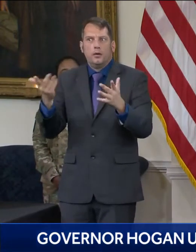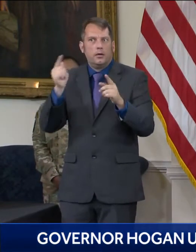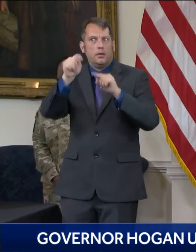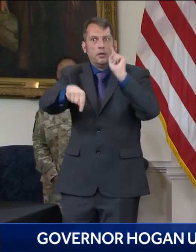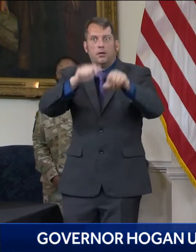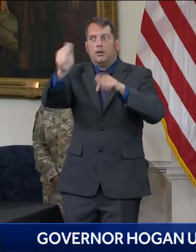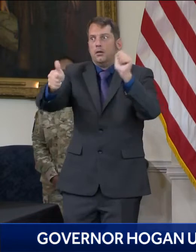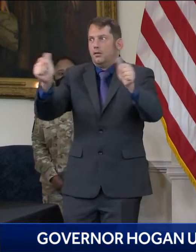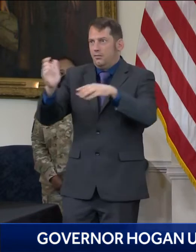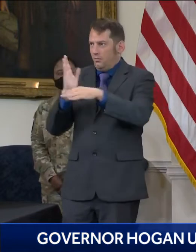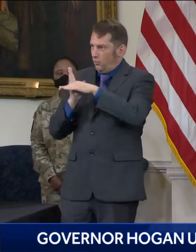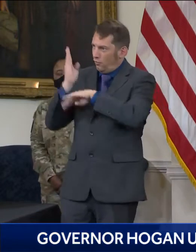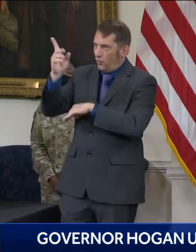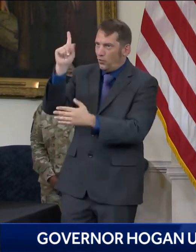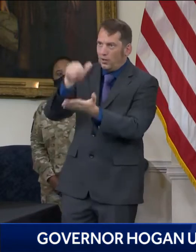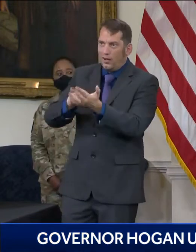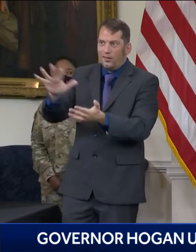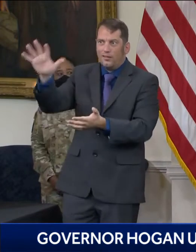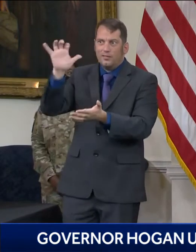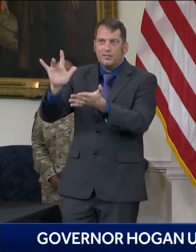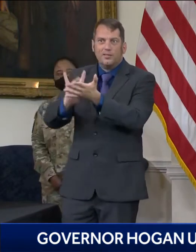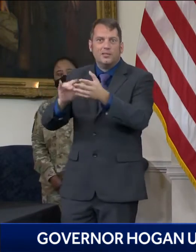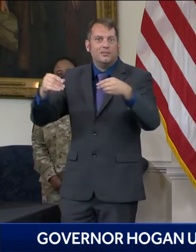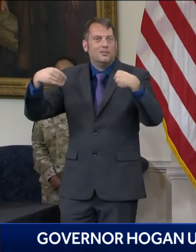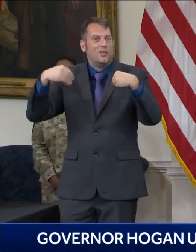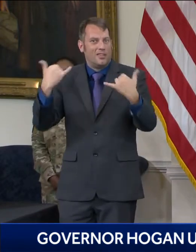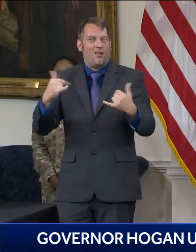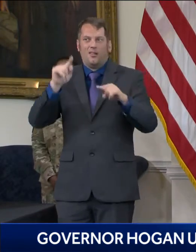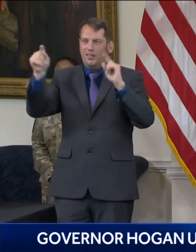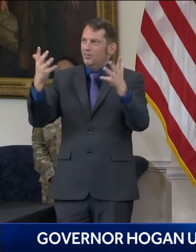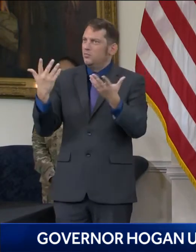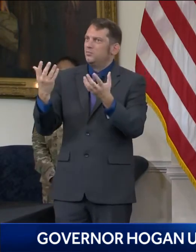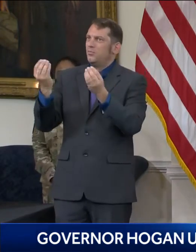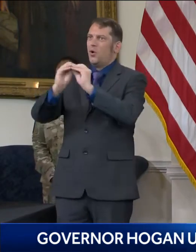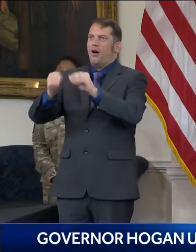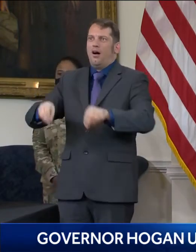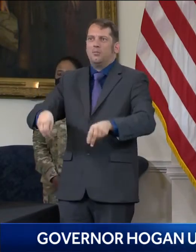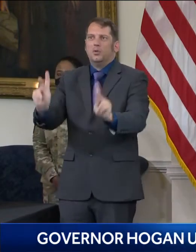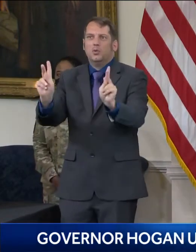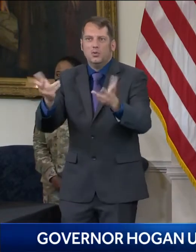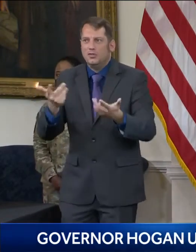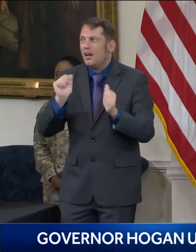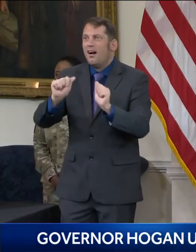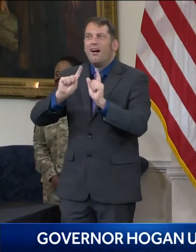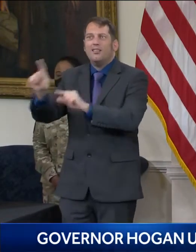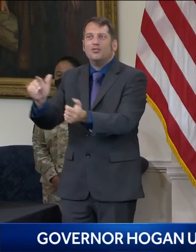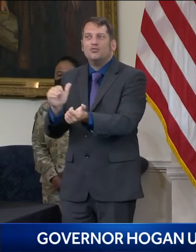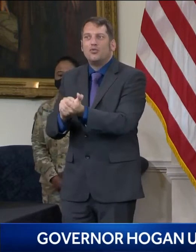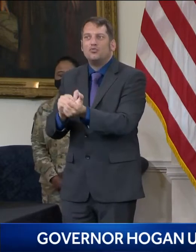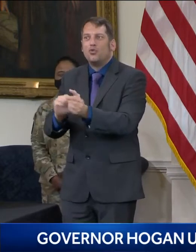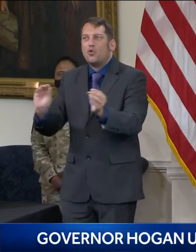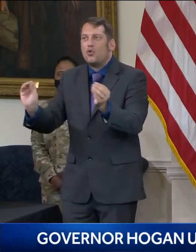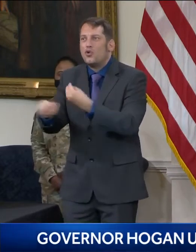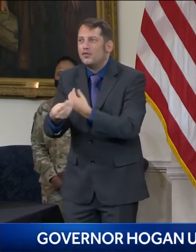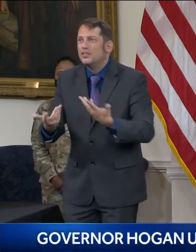YOU CAN GO, IT WAS 34 PHARMACIES, NOW GO TO 509 ALMOST EVERY PHARMACY IN THE STATE.